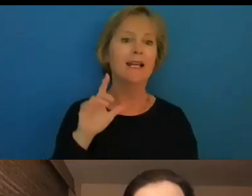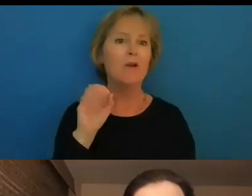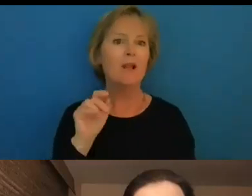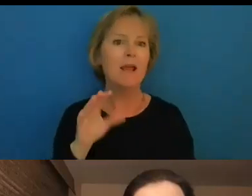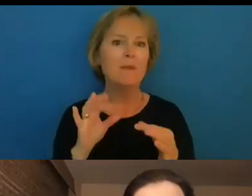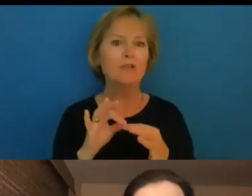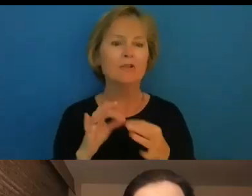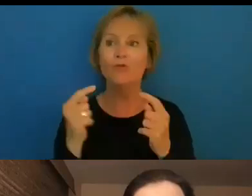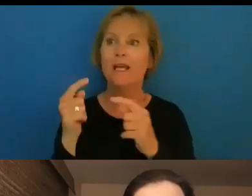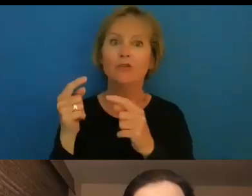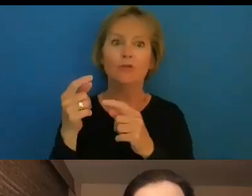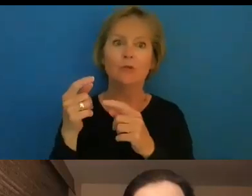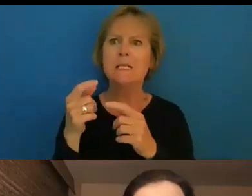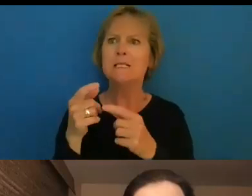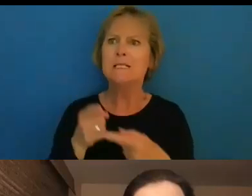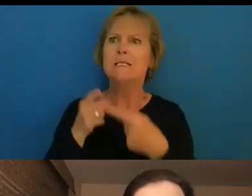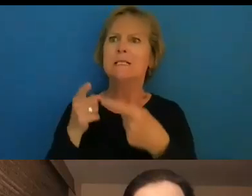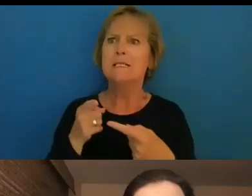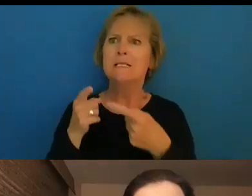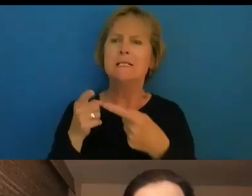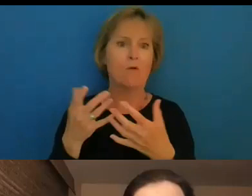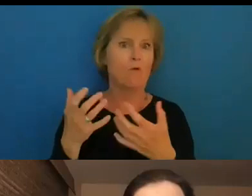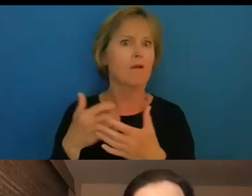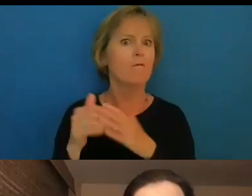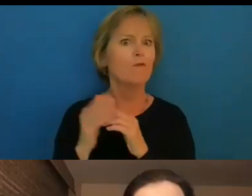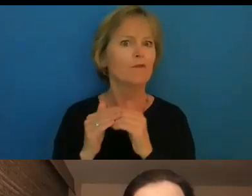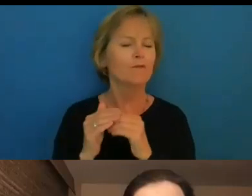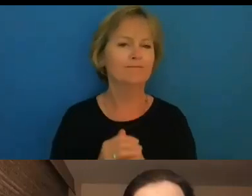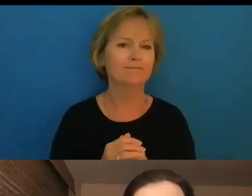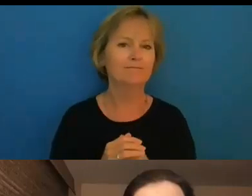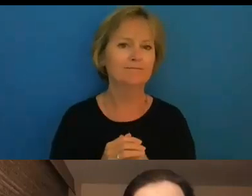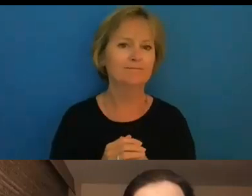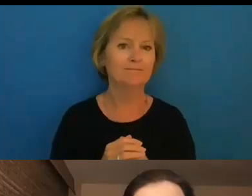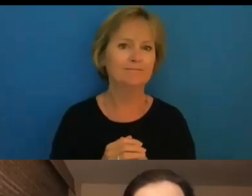trying to grapple with that aspect of this. Yeah, absolutely.